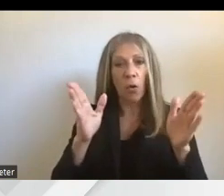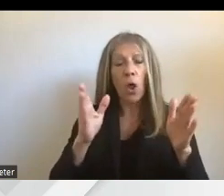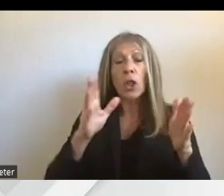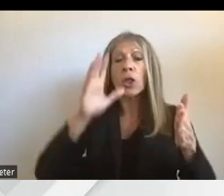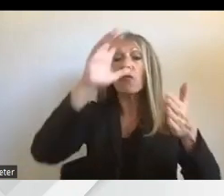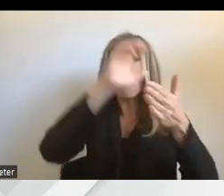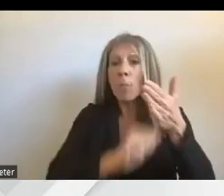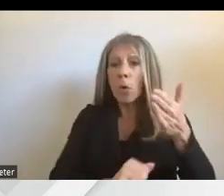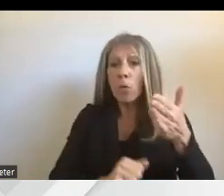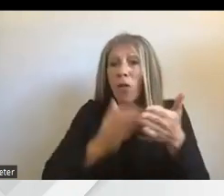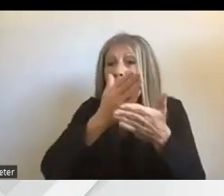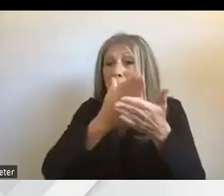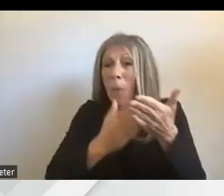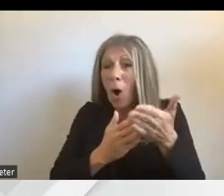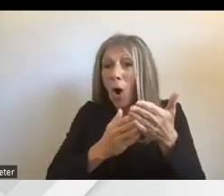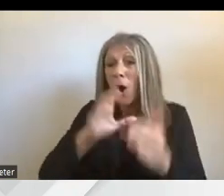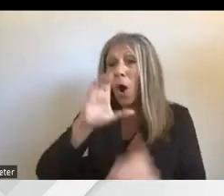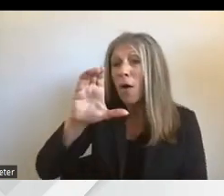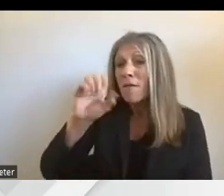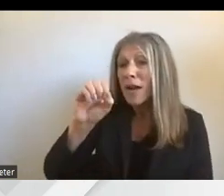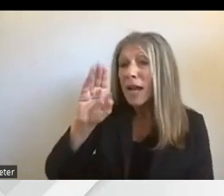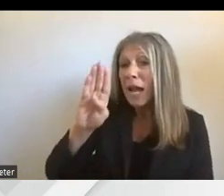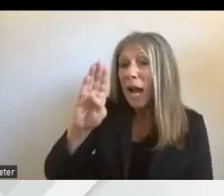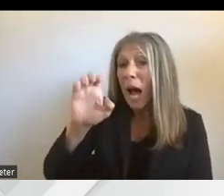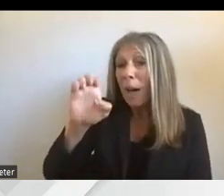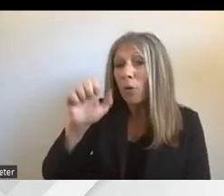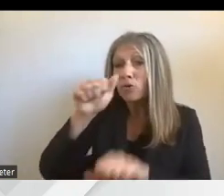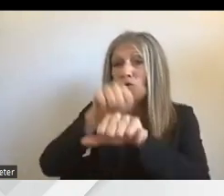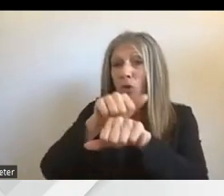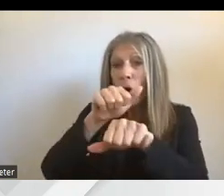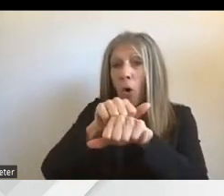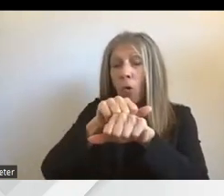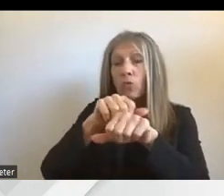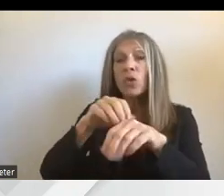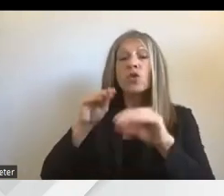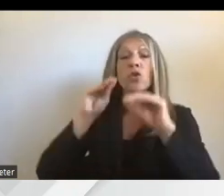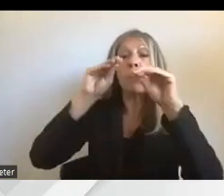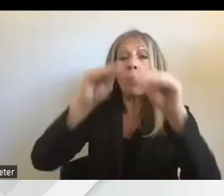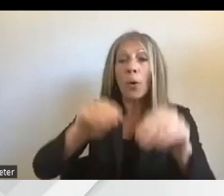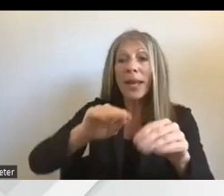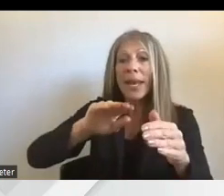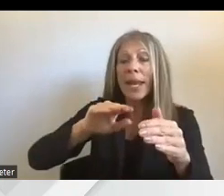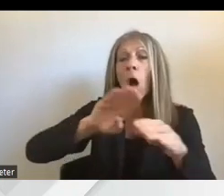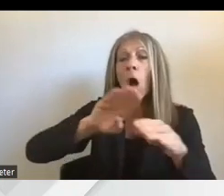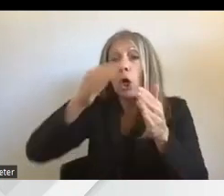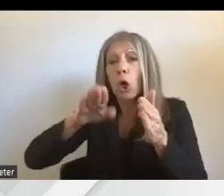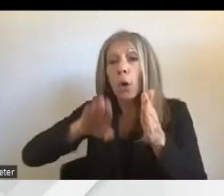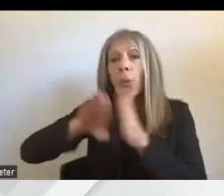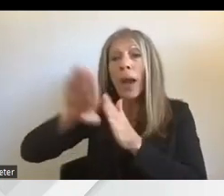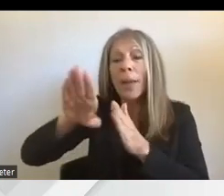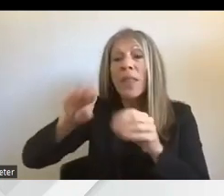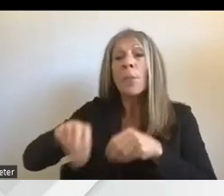removal of a portion of cobblestones to install a curb ramp that provides access to individuals